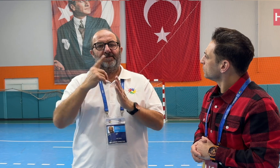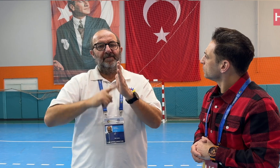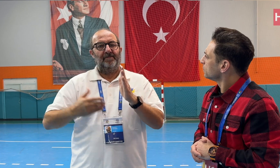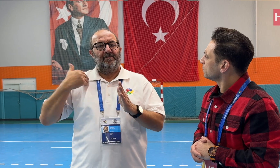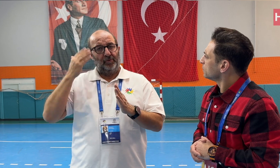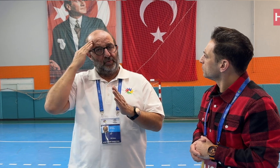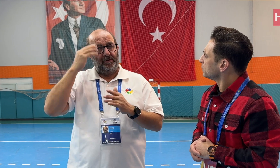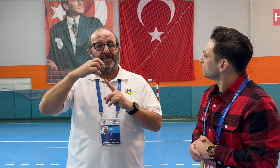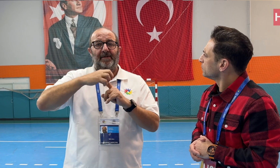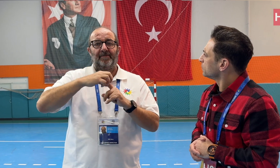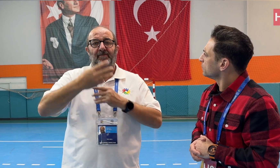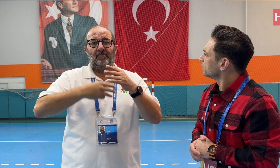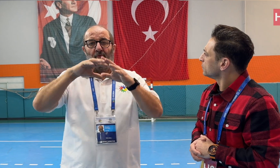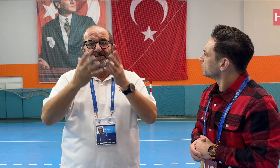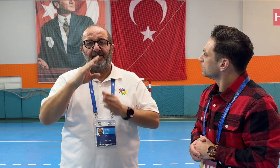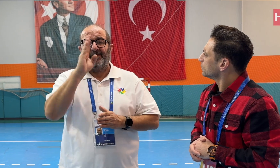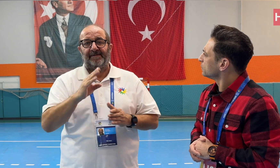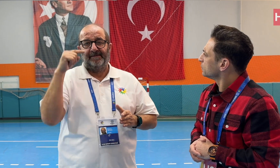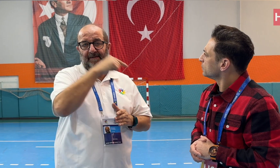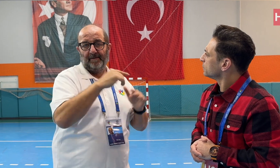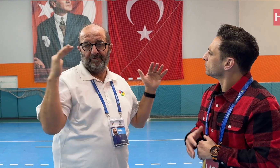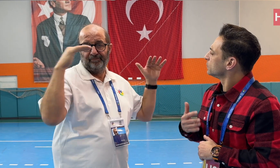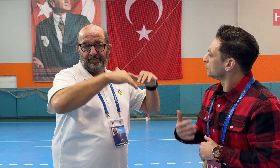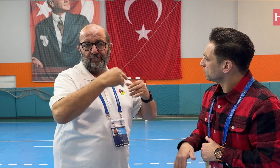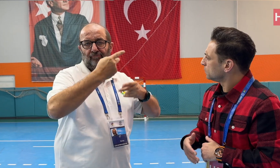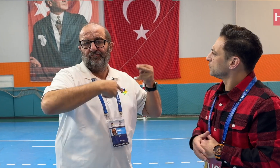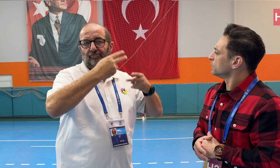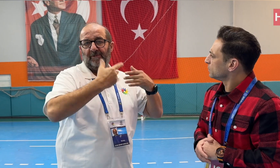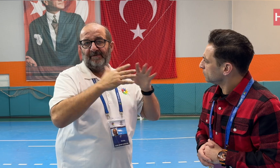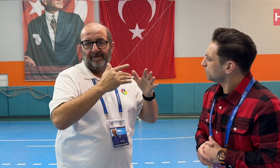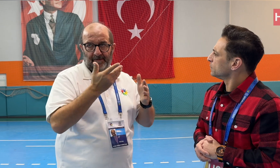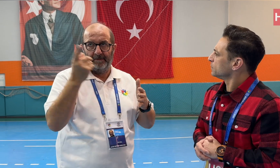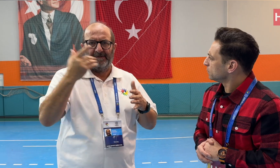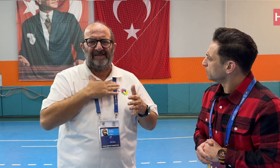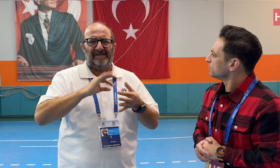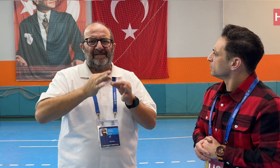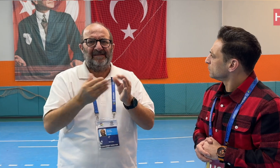I had only four months of planning. We had a futsal championship recently in Brazil and with the Winter Deaflympics approaching in